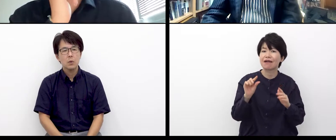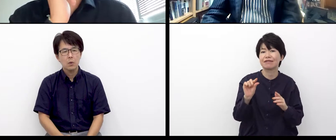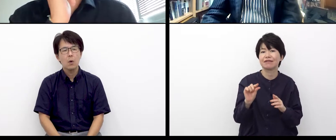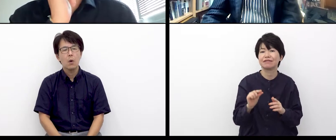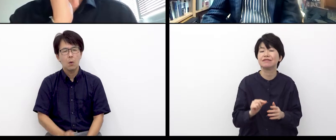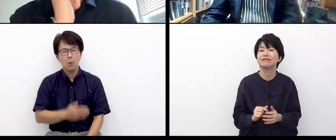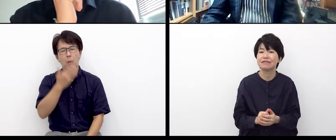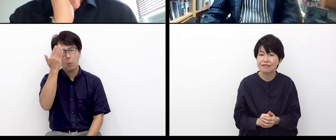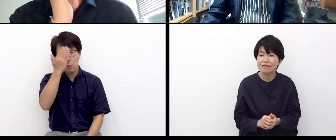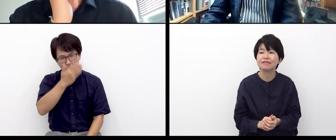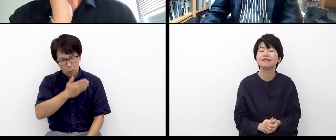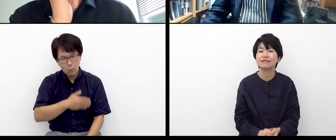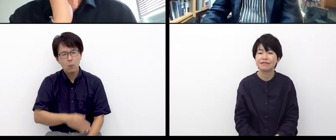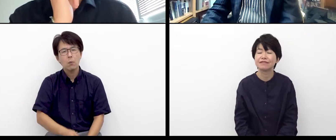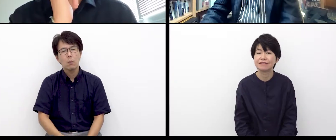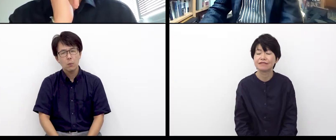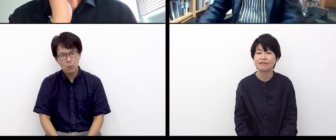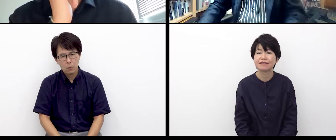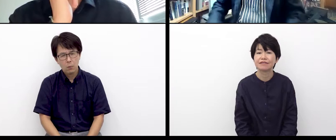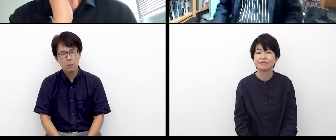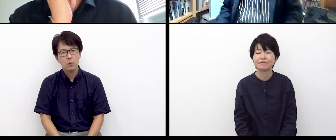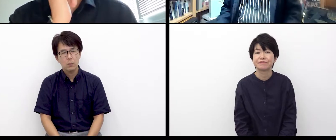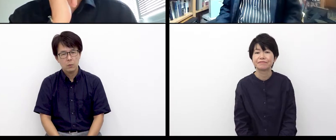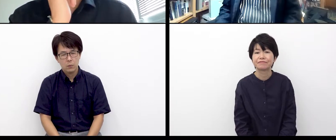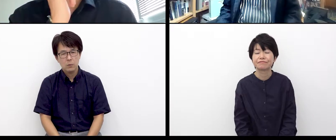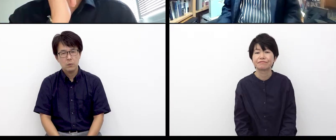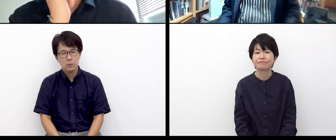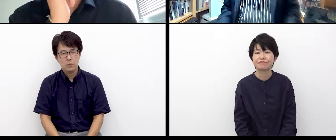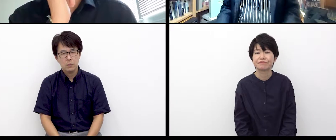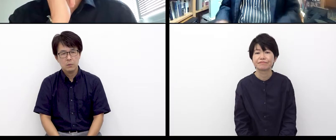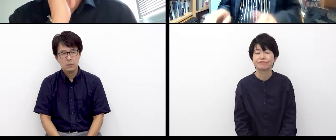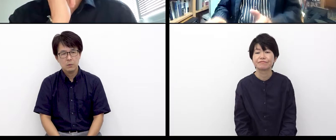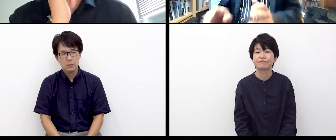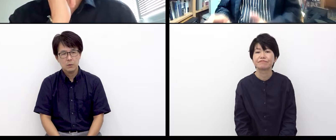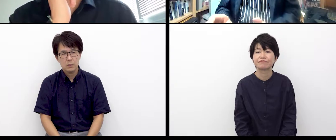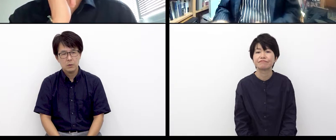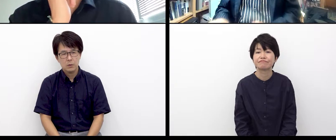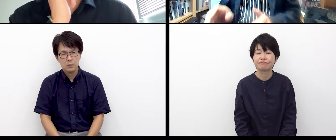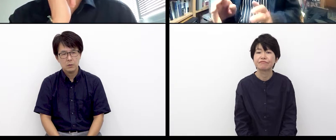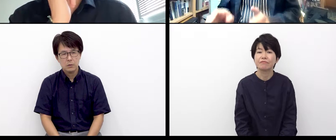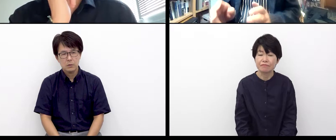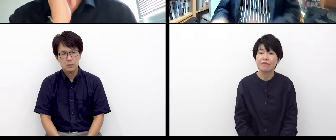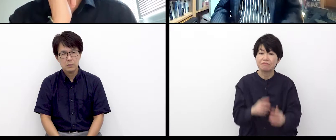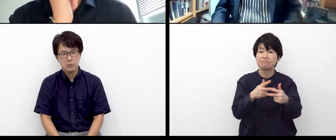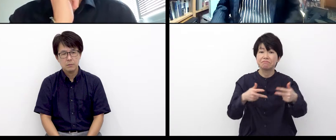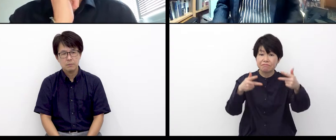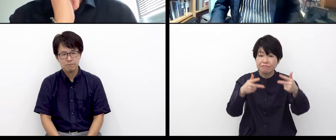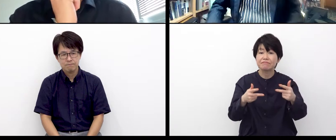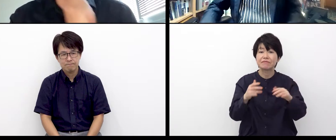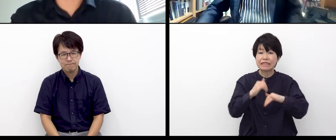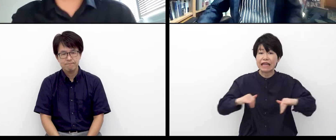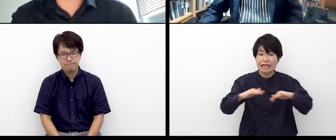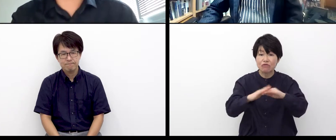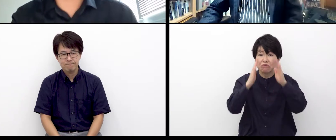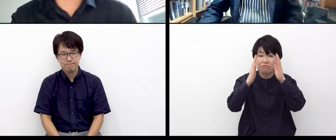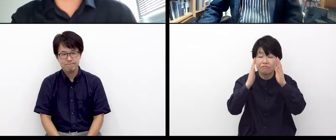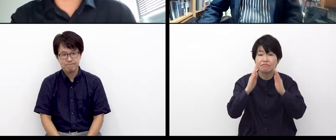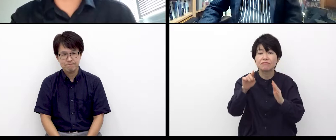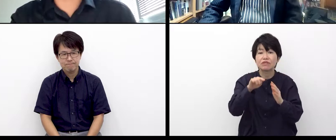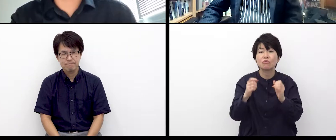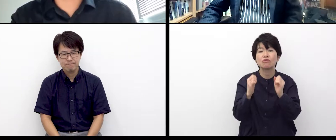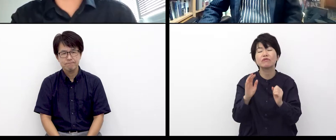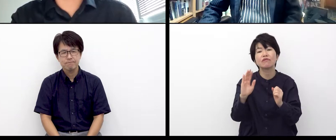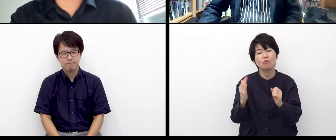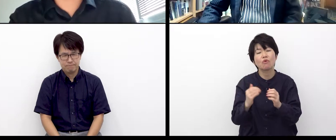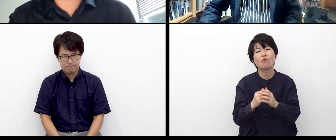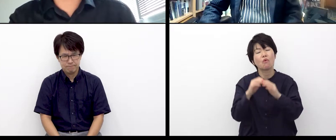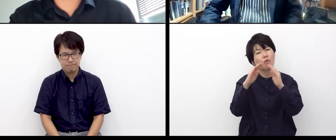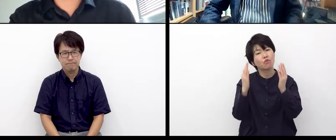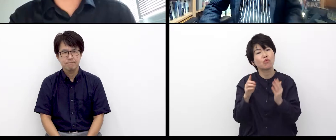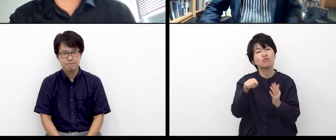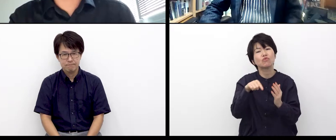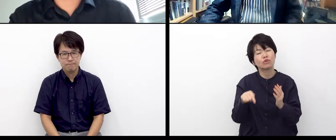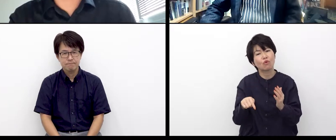Well, there are dedicated people among them, but most people don’t do that